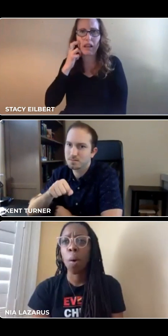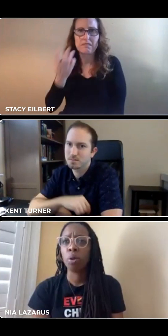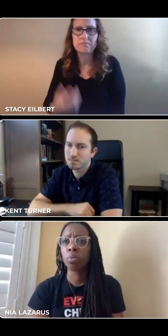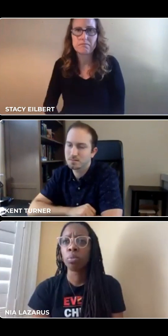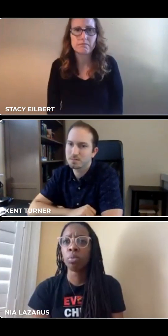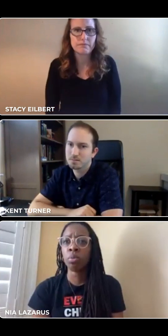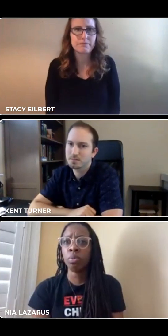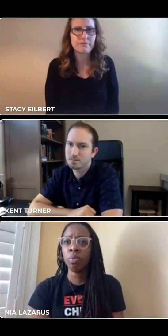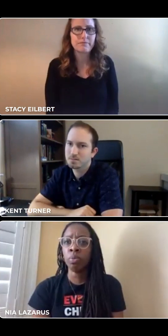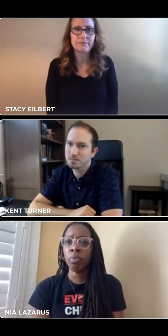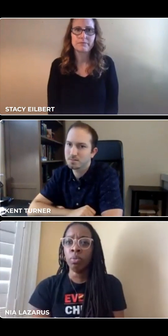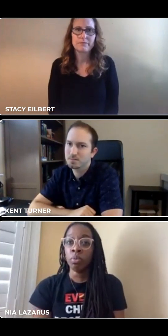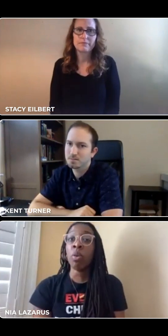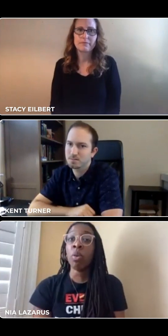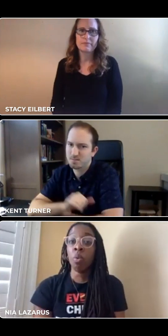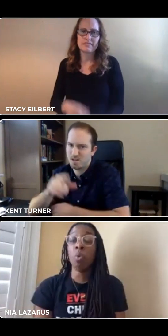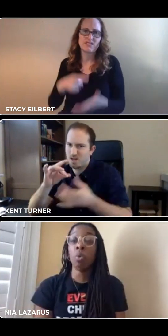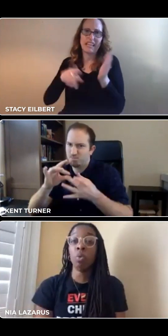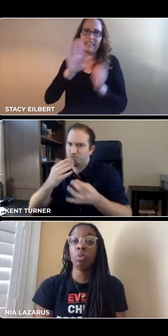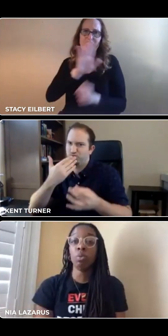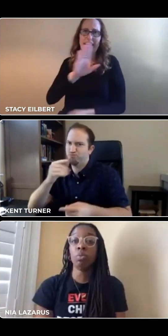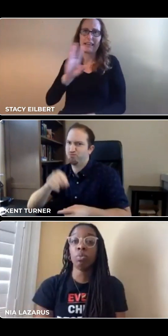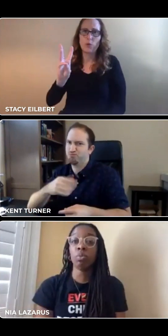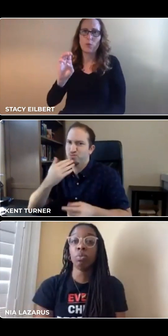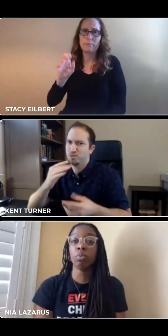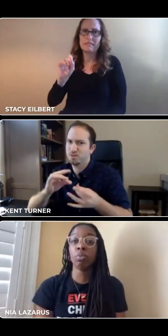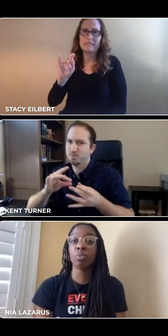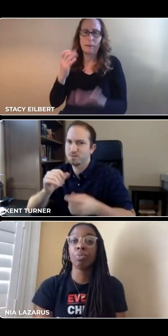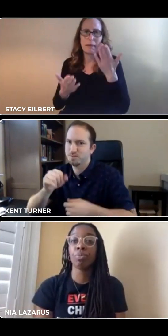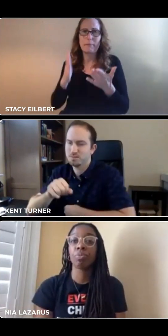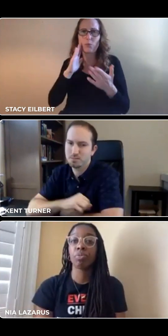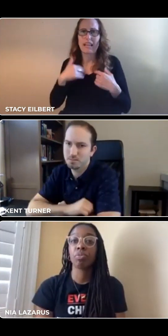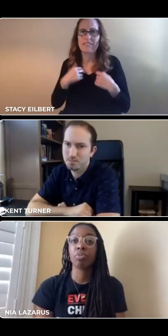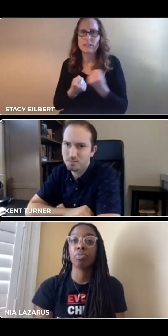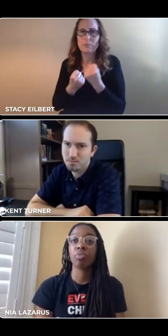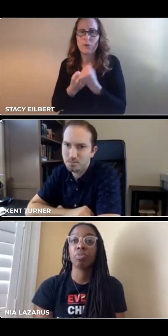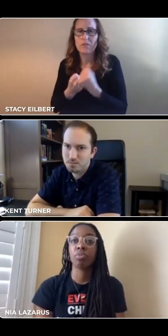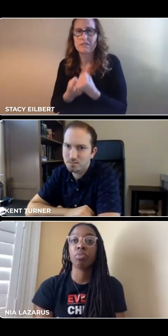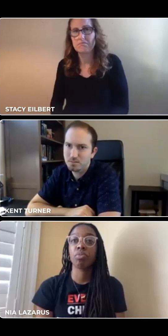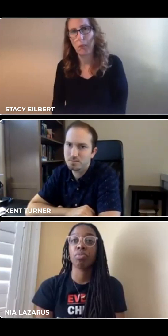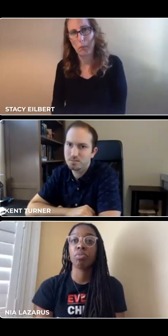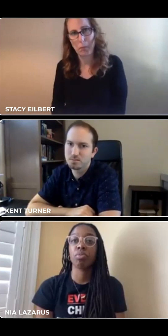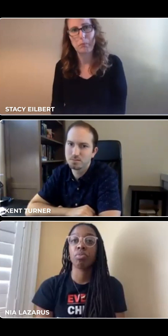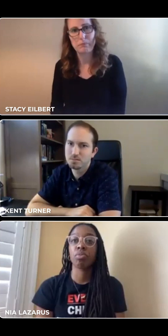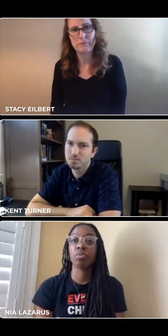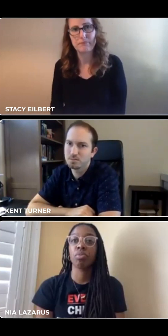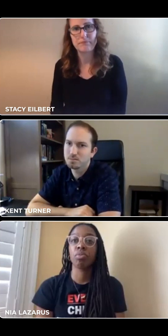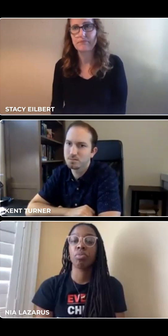National Center for Deaf Blind, is a resource. Check their website. They may have some support.